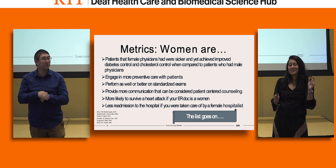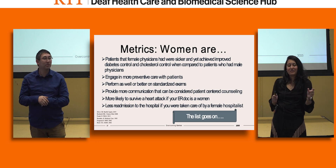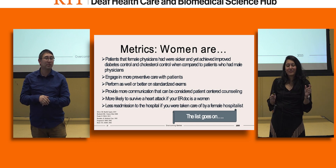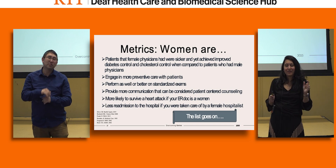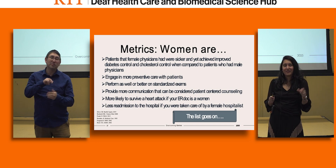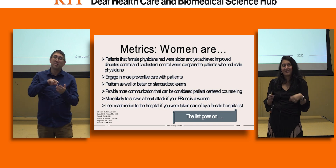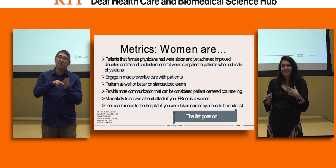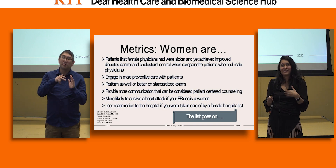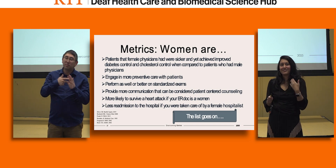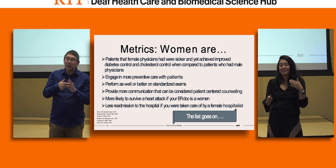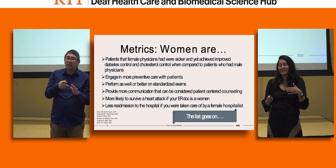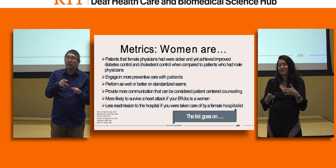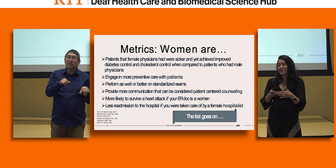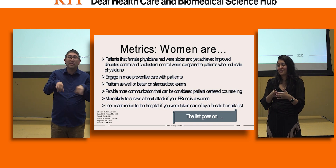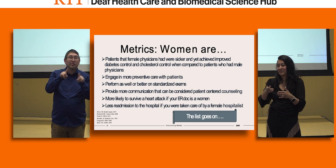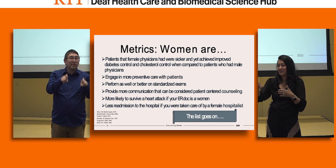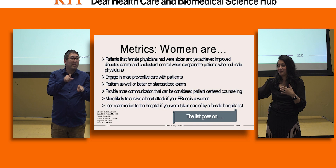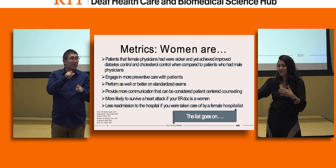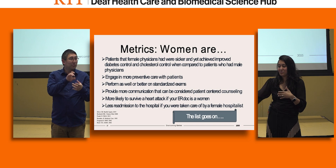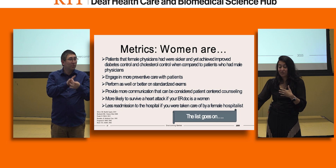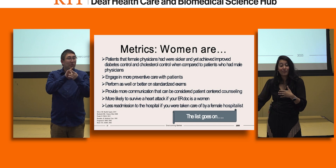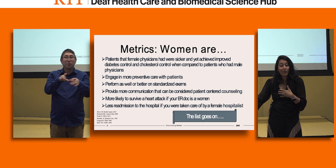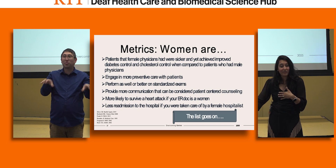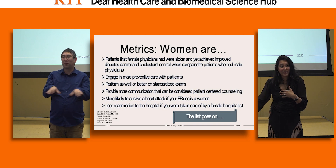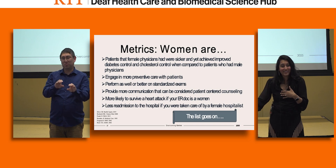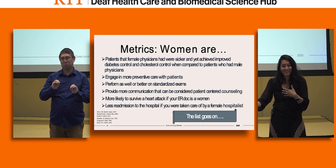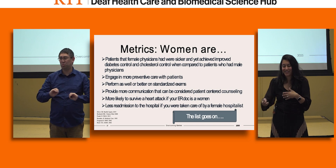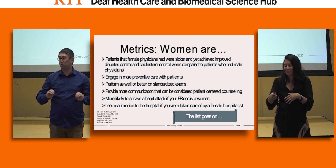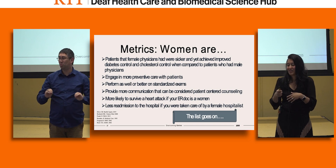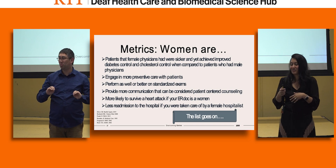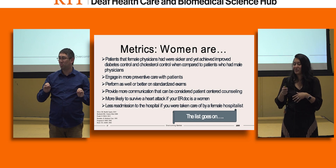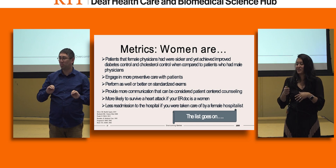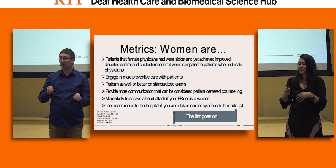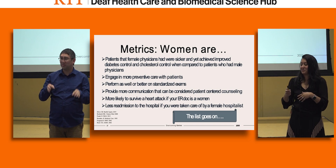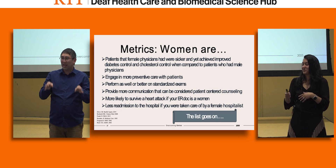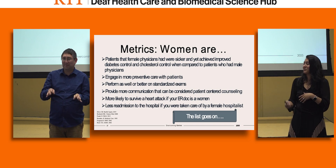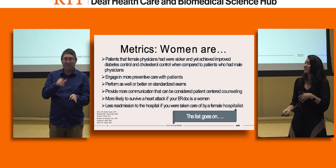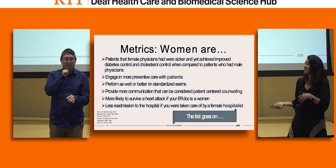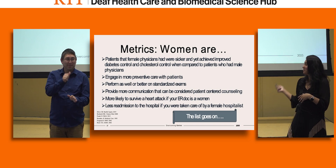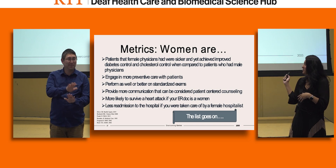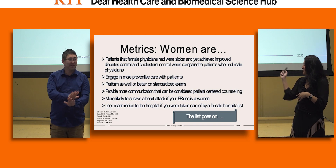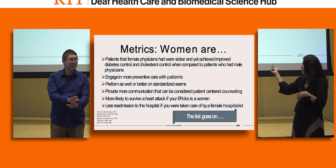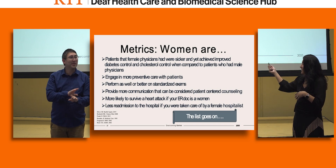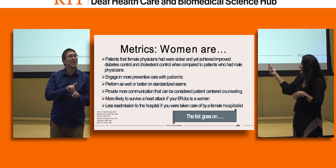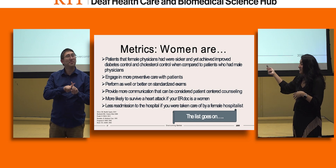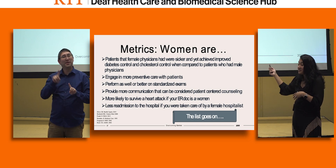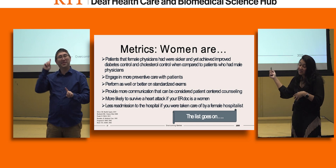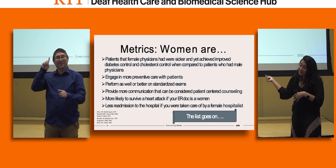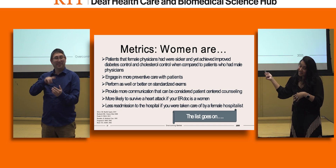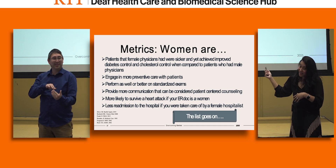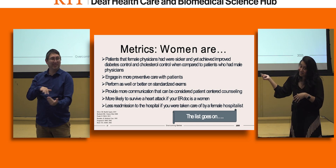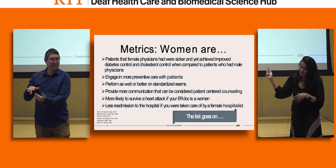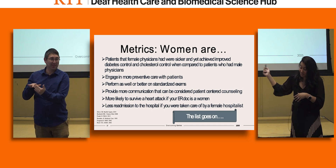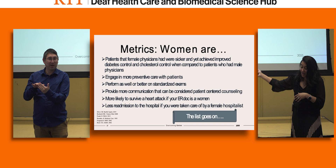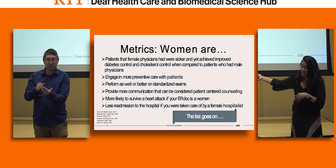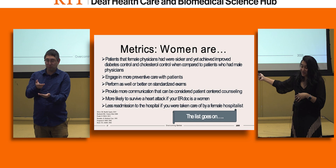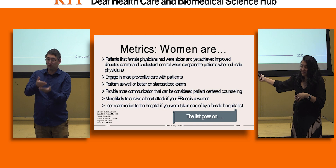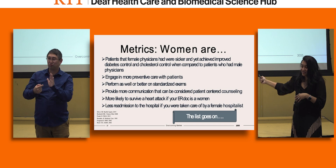are necessarily correlating with performance from a clinical perspective, but this study has-- there have been studies